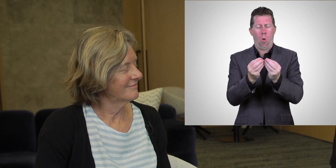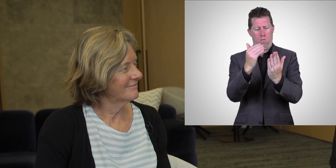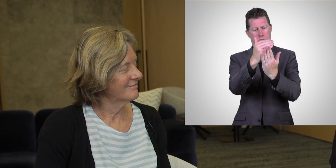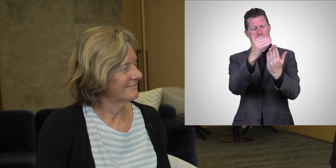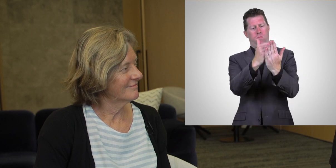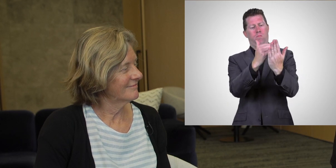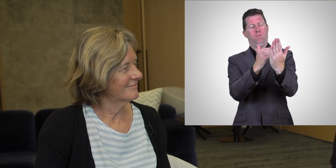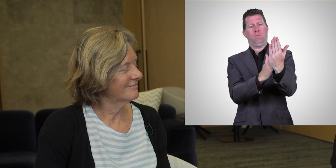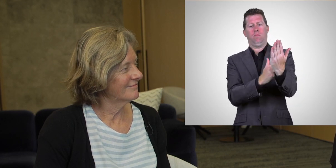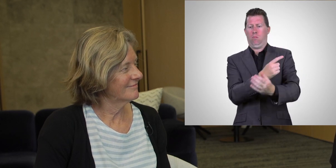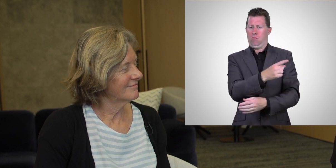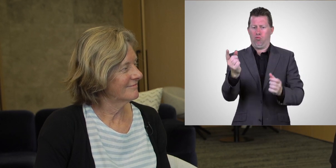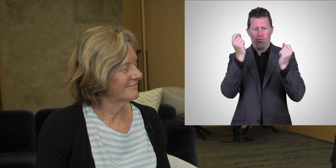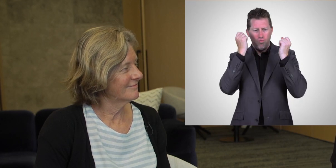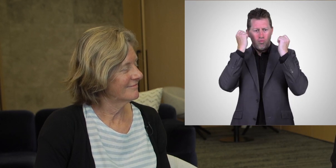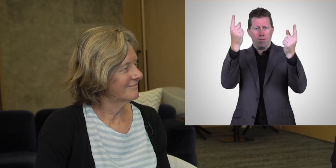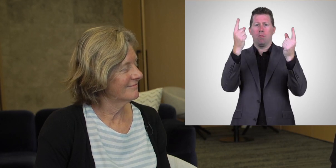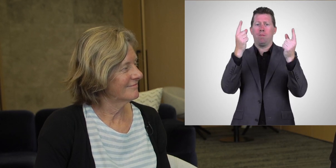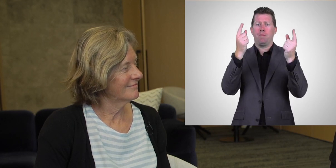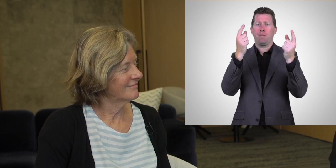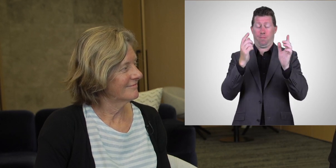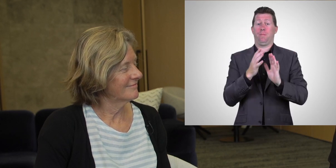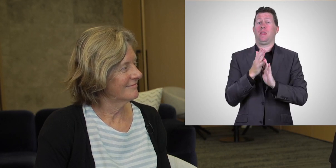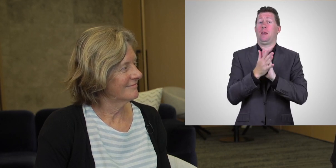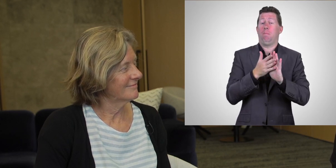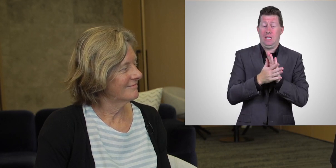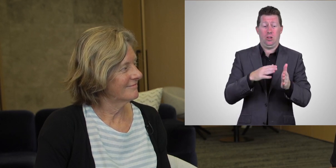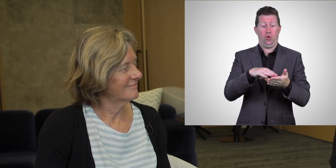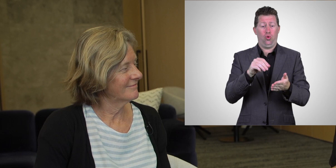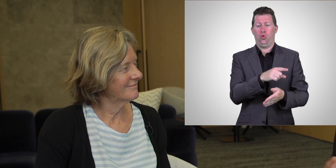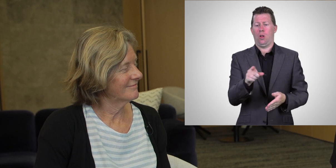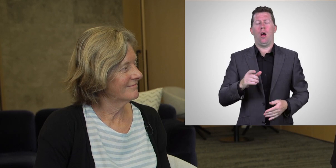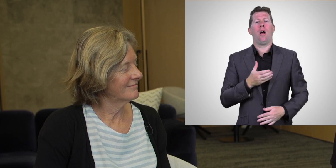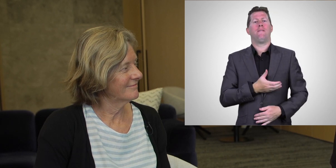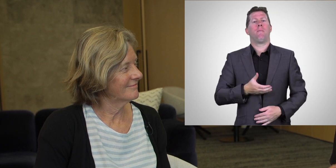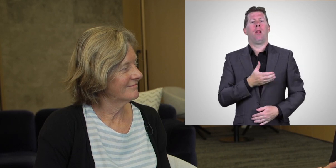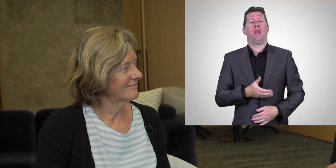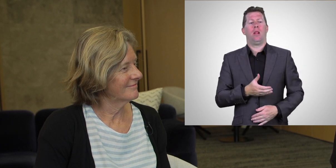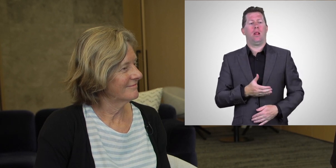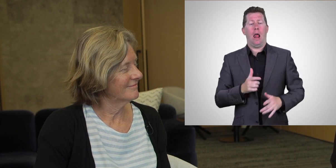outlined in a way that students can understand it, that means that students are also less concerned